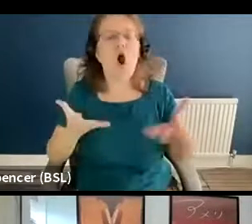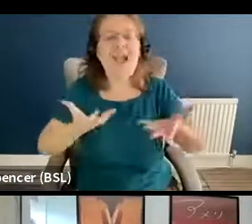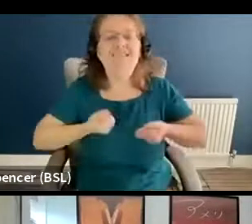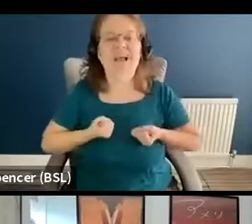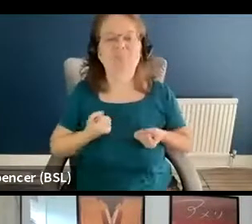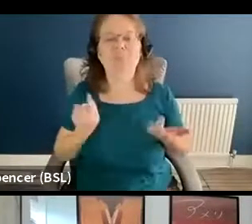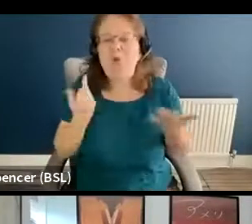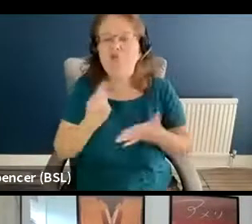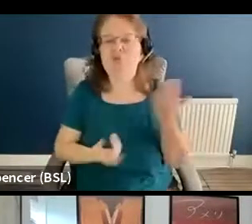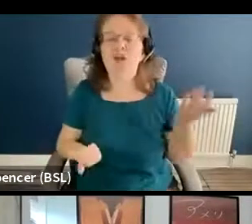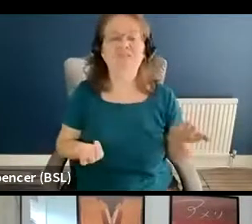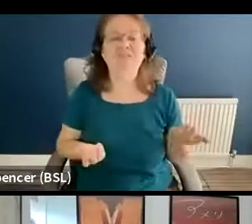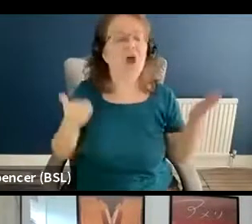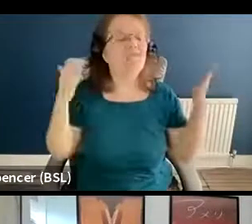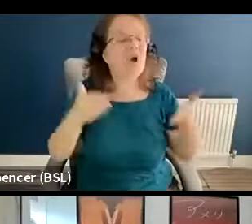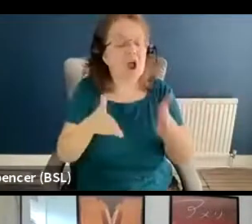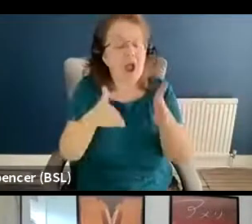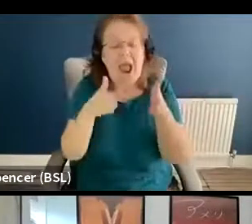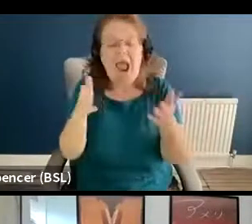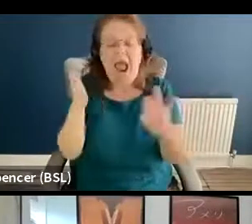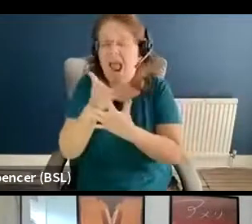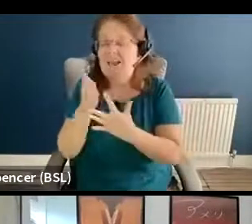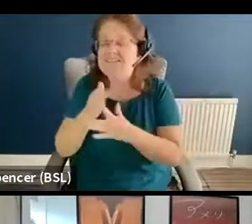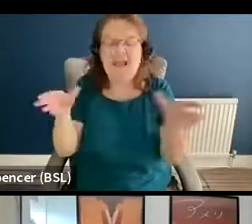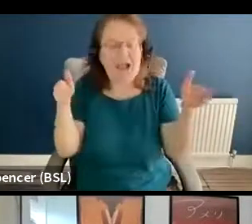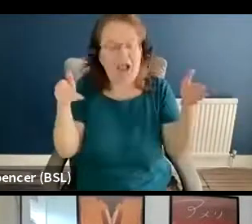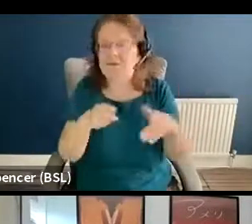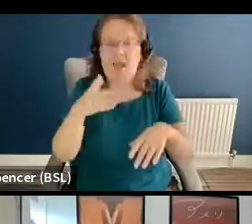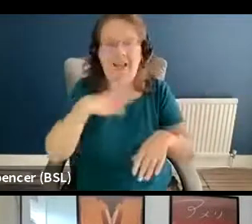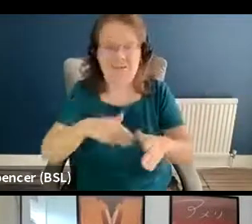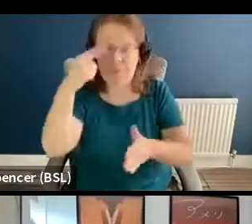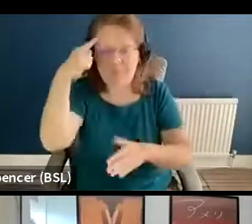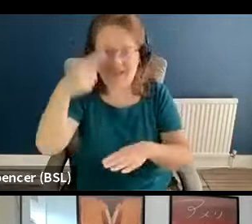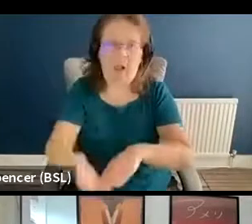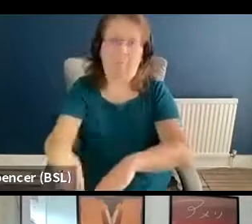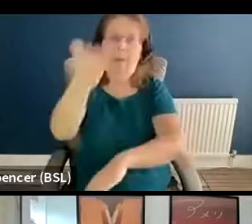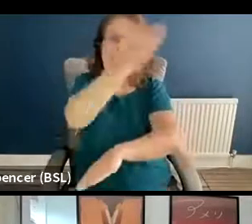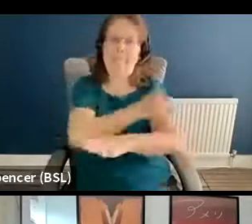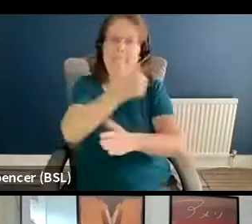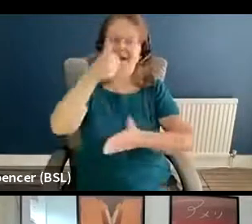to be focusing on accessibility from the very beginning. And I think as Steve said earlier,